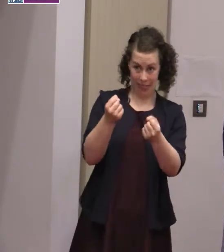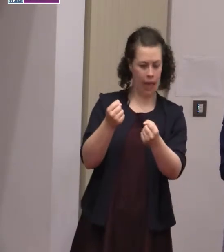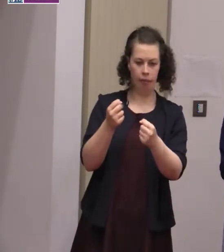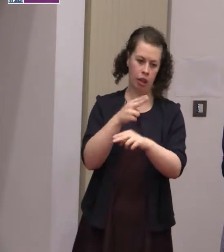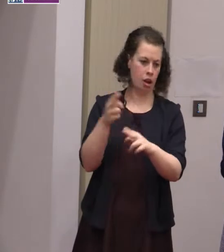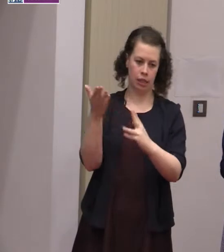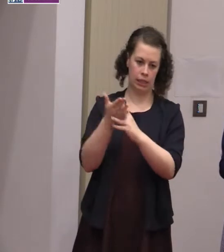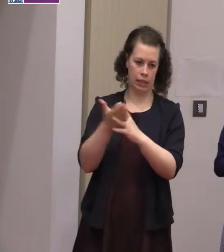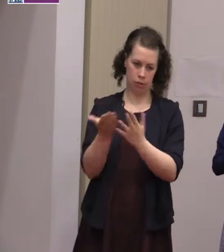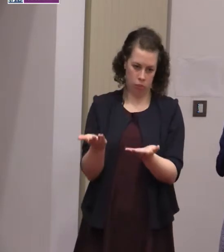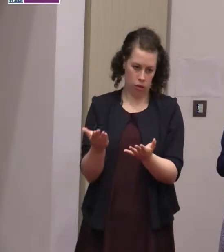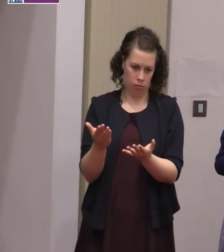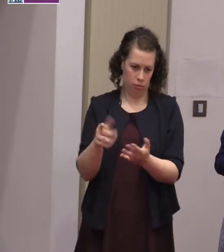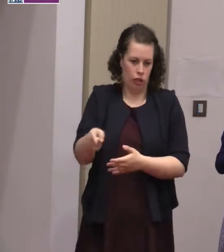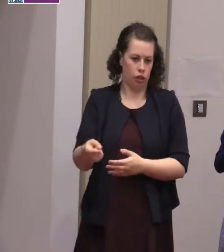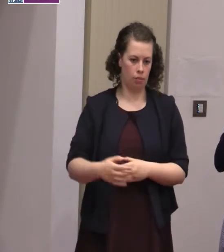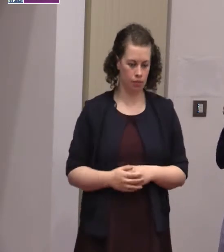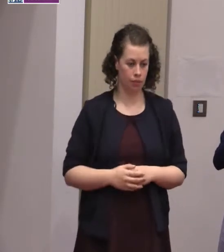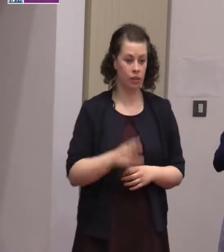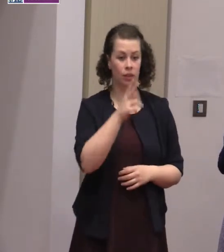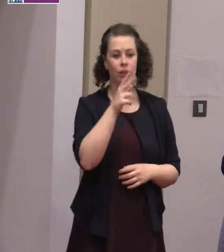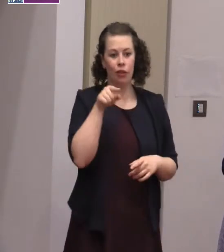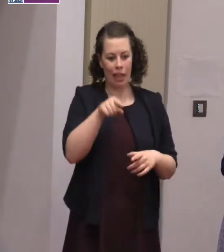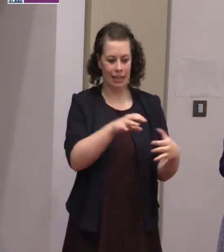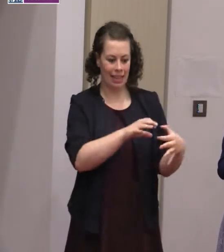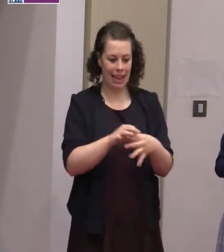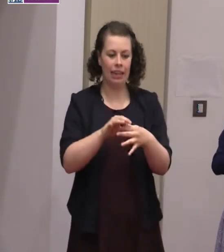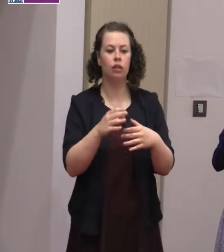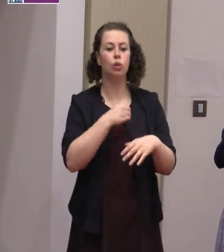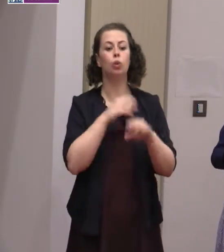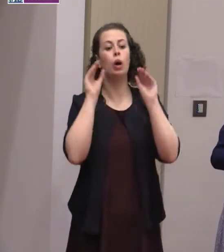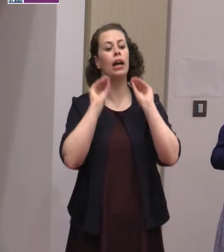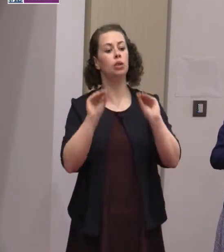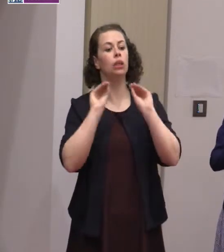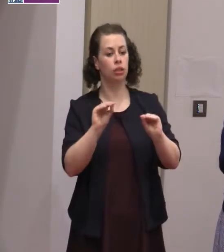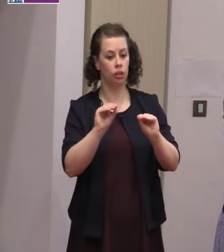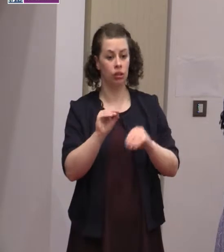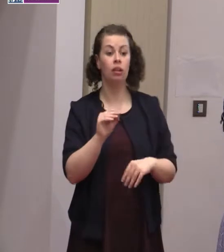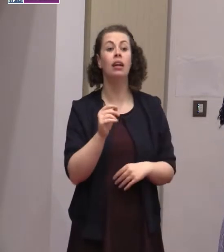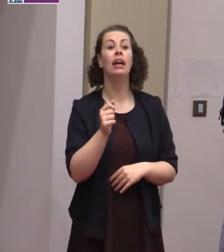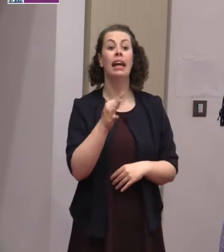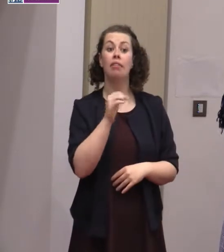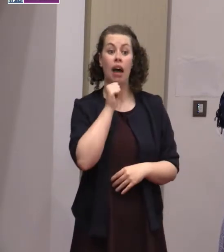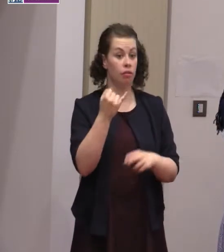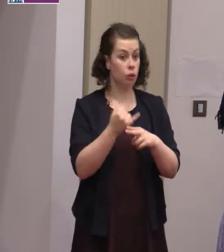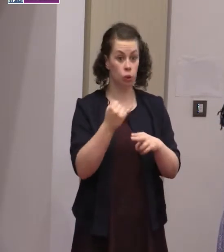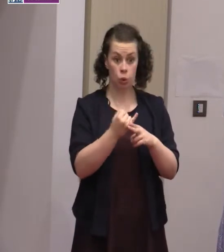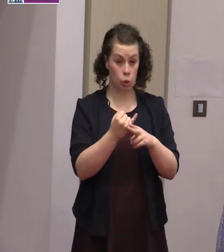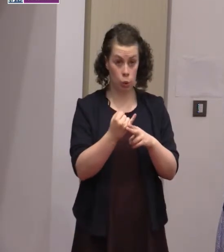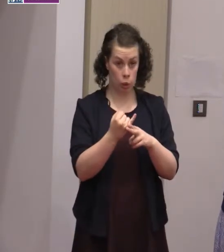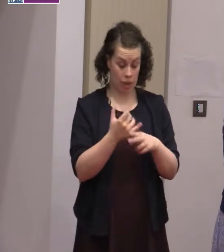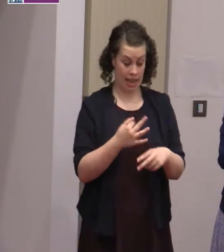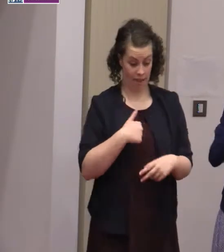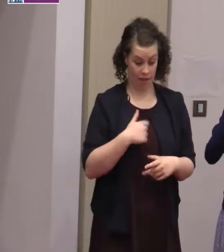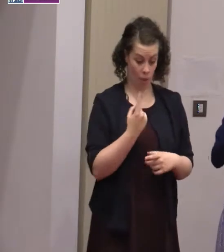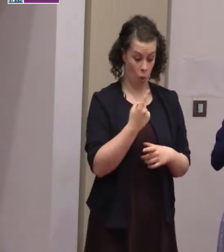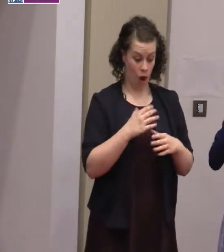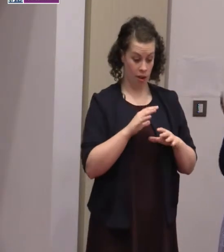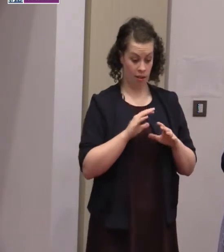Example, if we link it to education, in the absence of a school that is close by and can